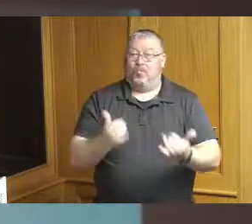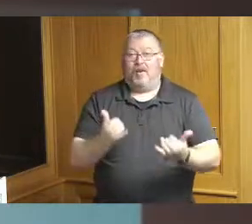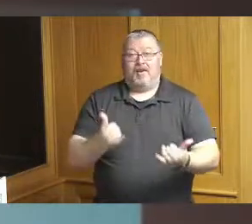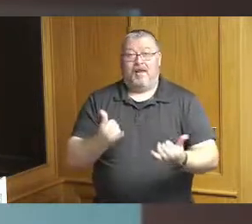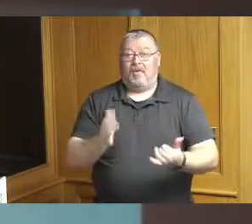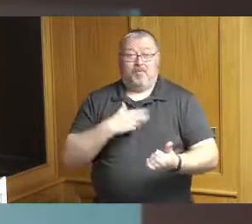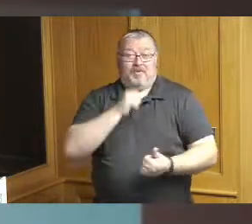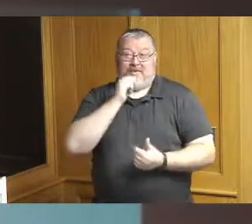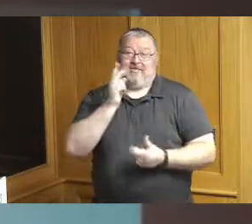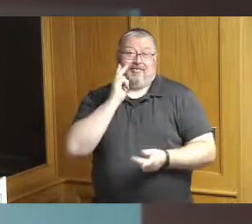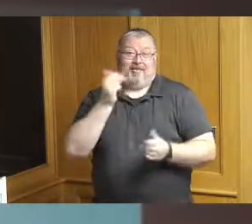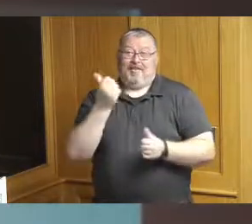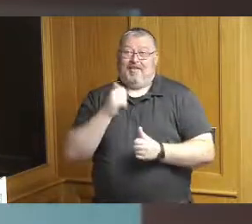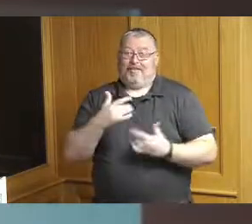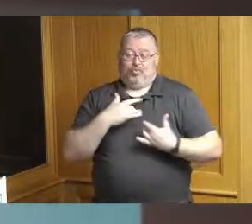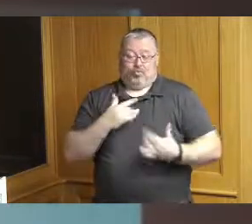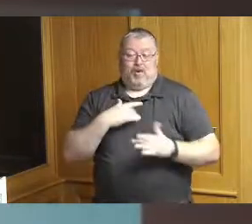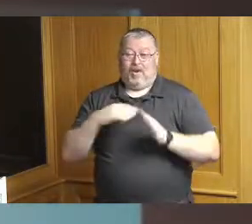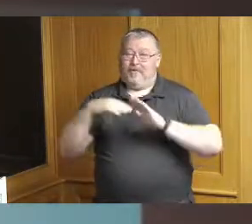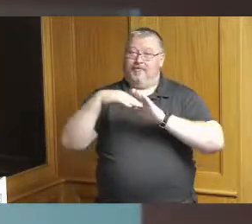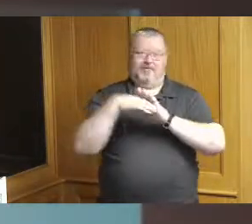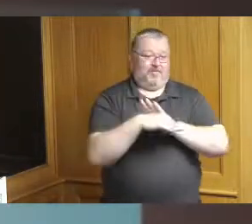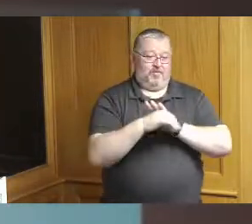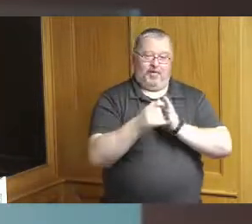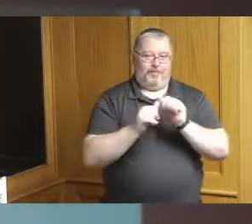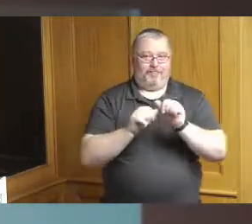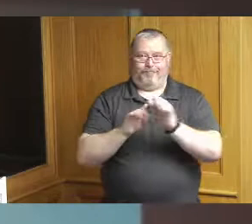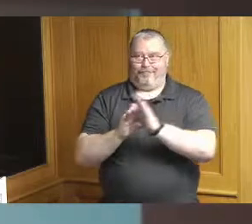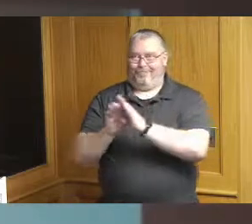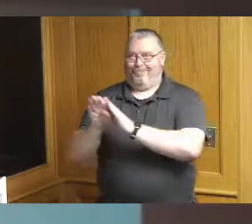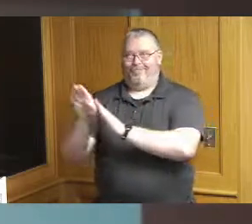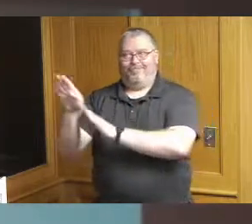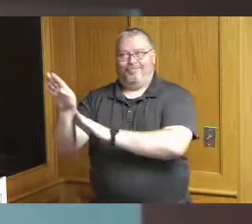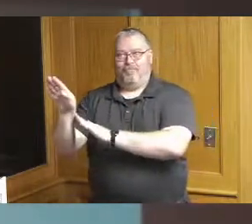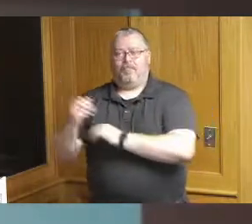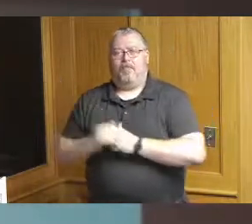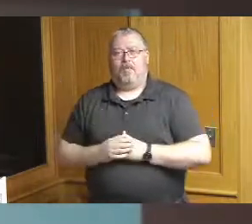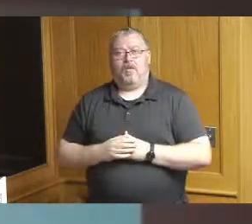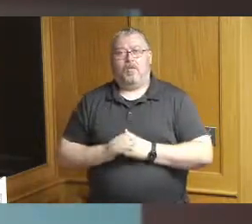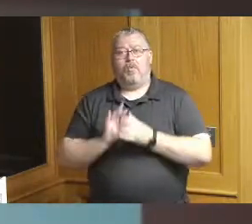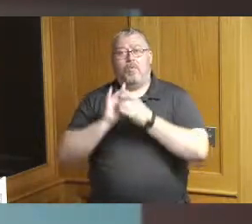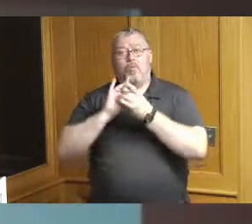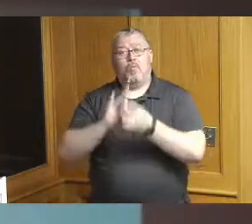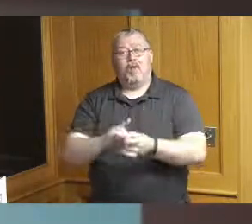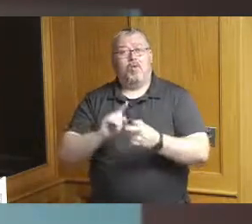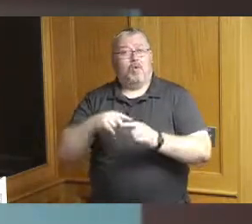not seeing any of those trends go in the right direction with regards to our hospitalizations